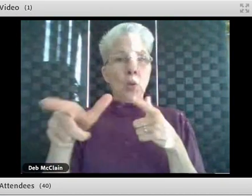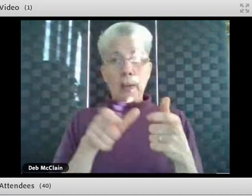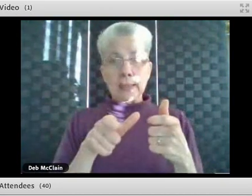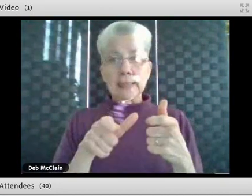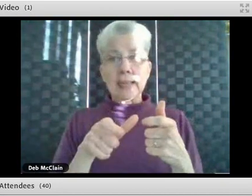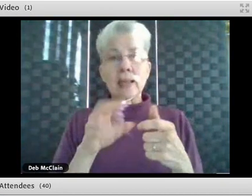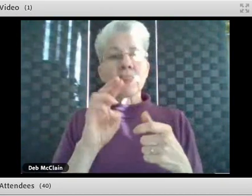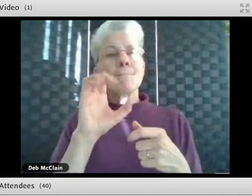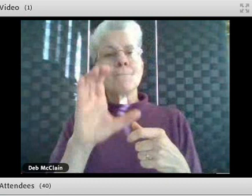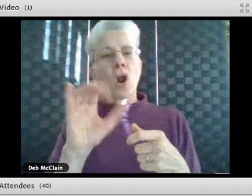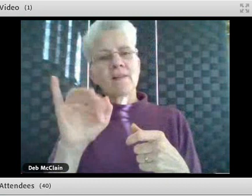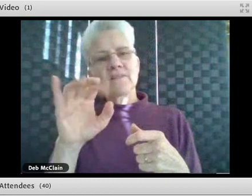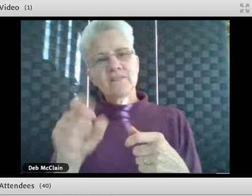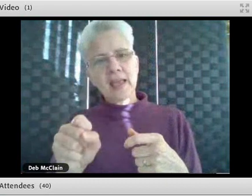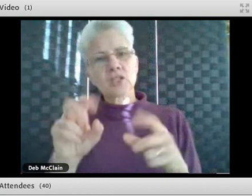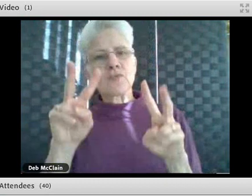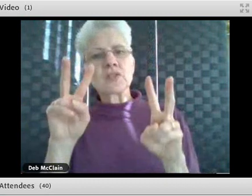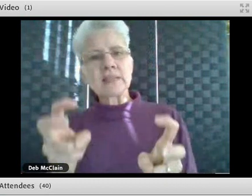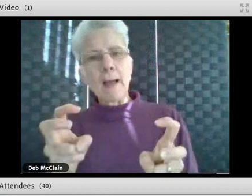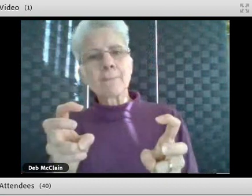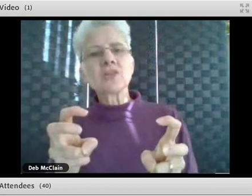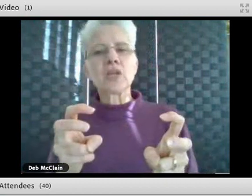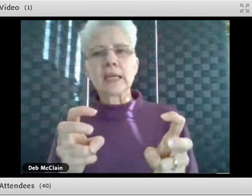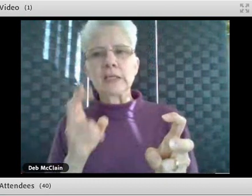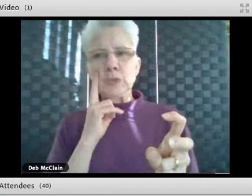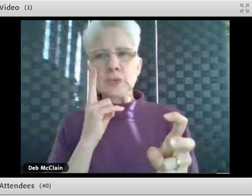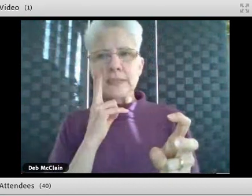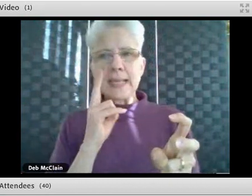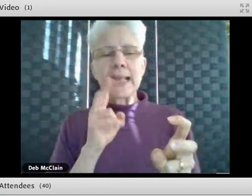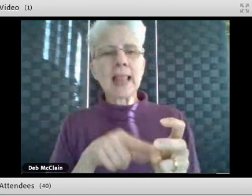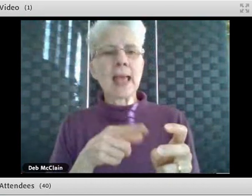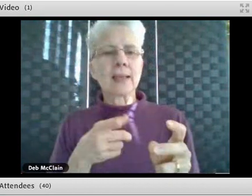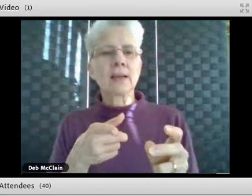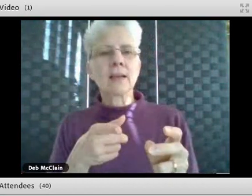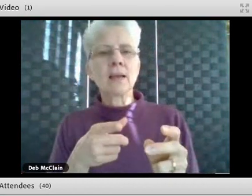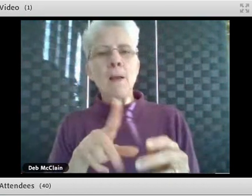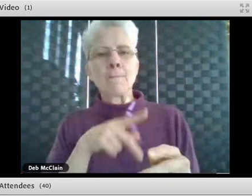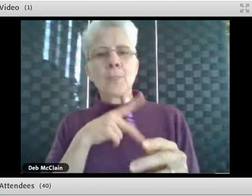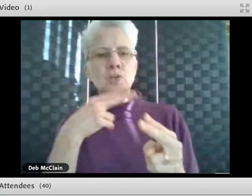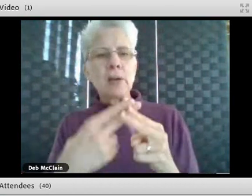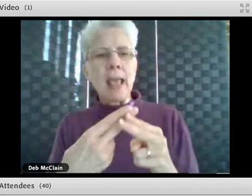the MARC fields for subjects. You can see here, like a personal-name subject, 600 field,